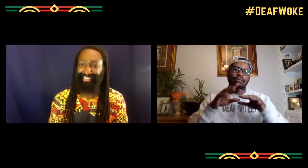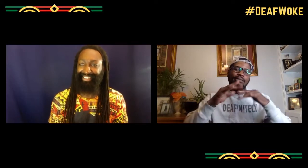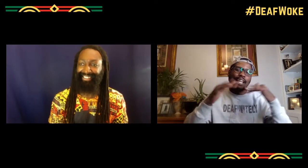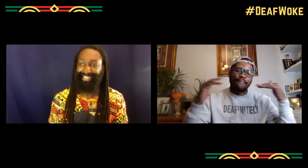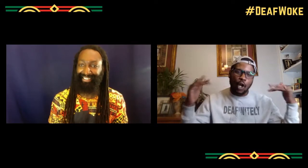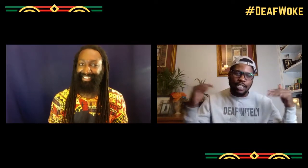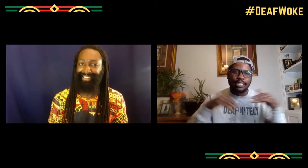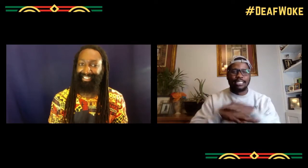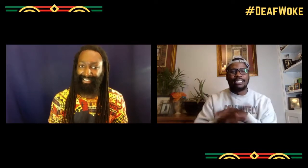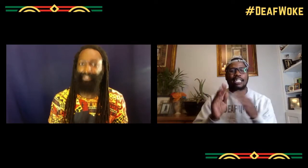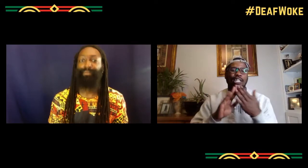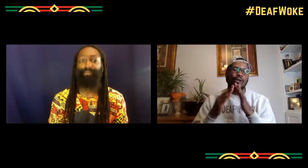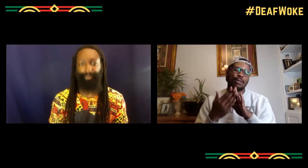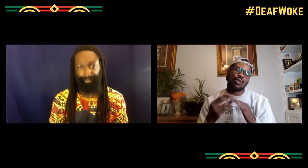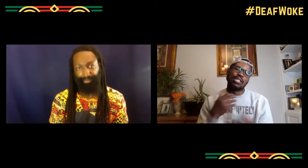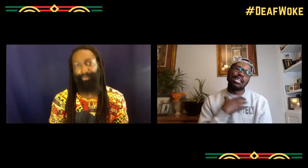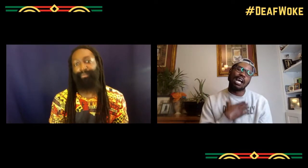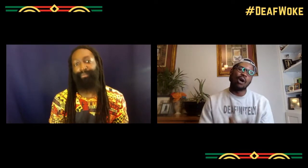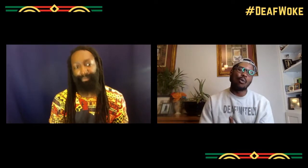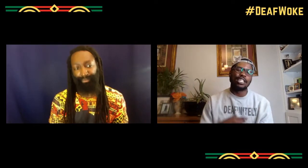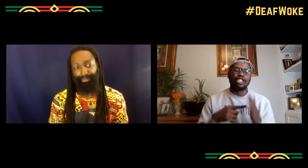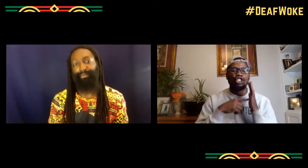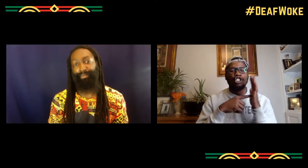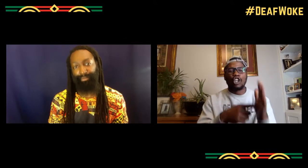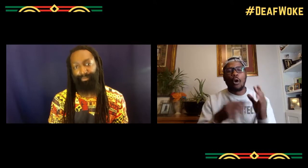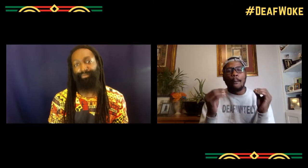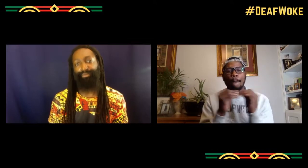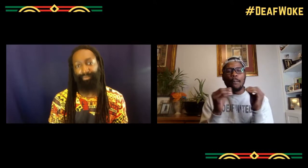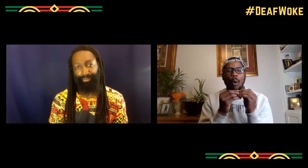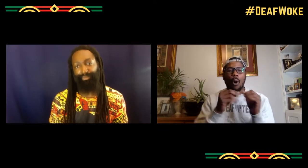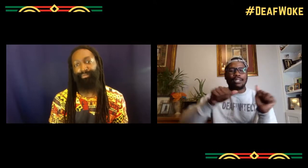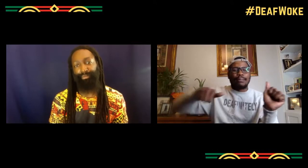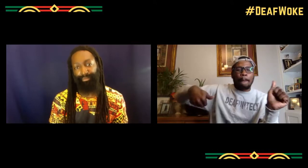But sometimes I wish we can have more diversity, more representation.